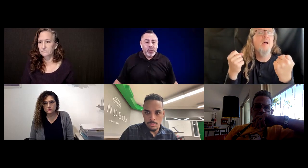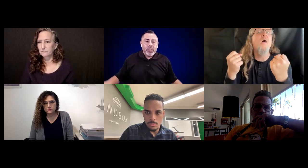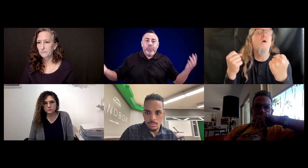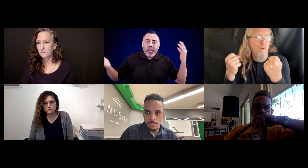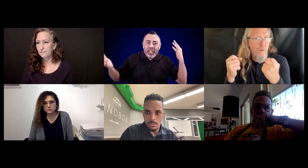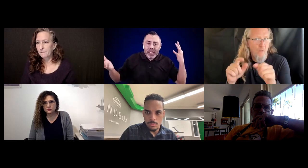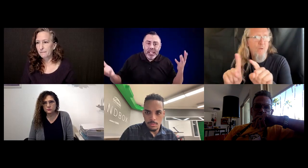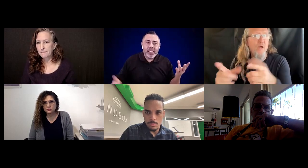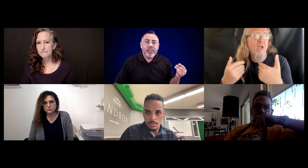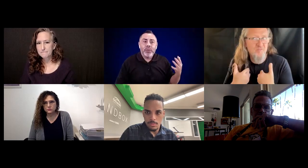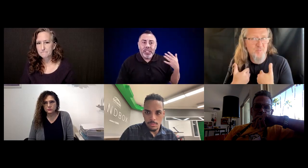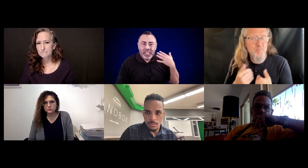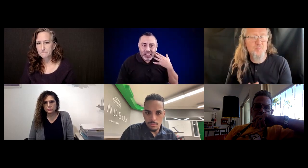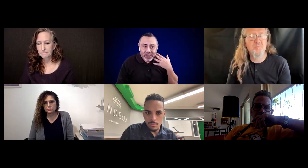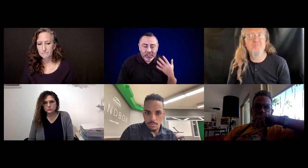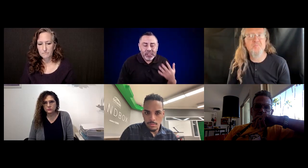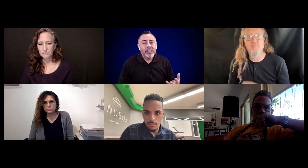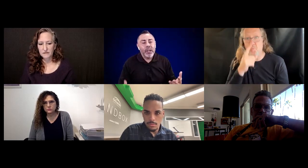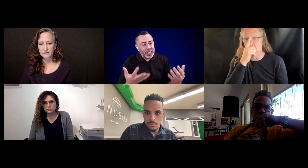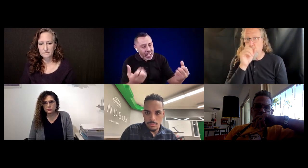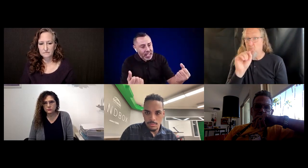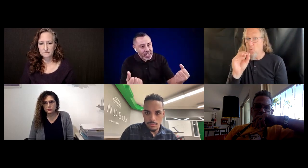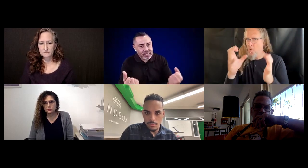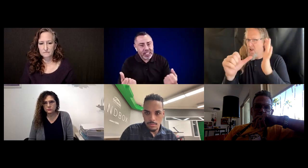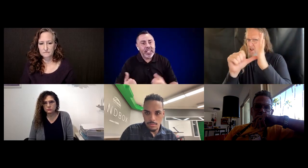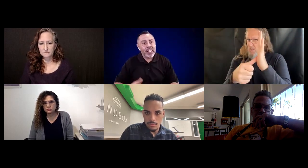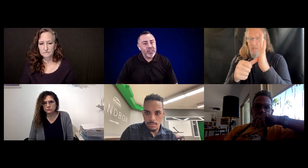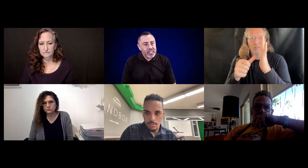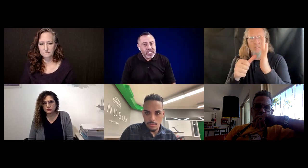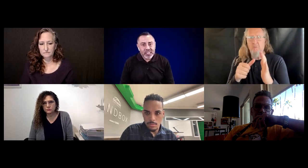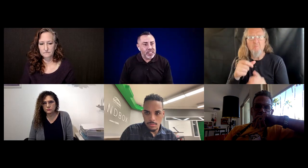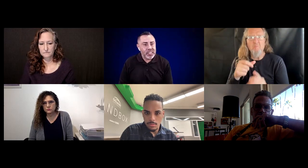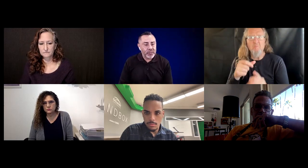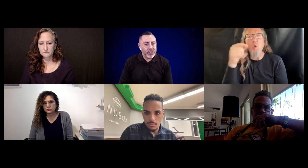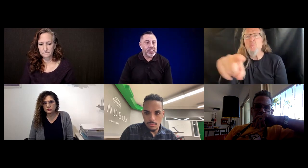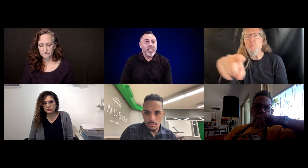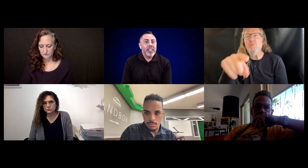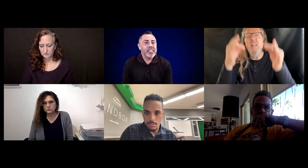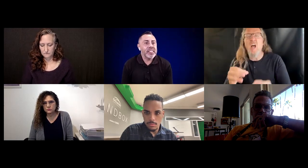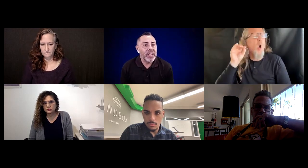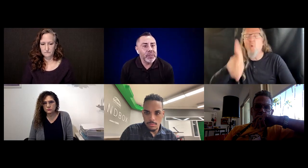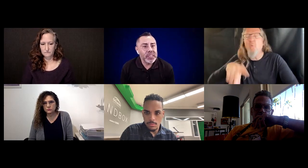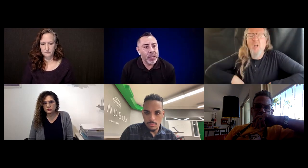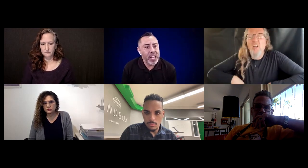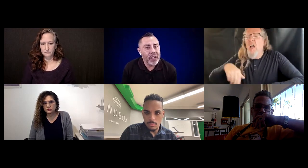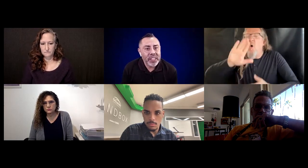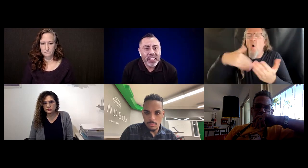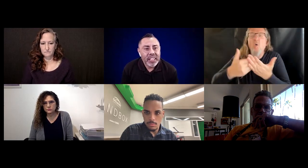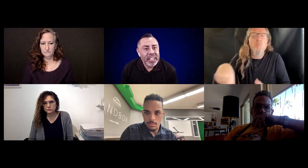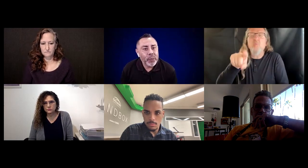So the brain connects with the ears and with the hands. And so this leads to the difference in sign languages that we have.